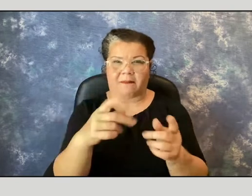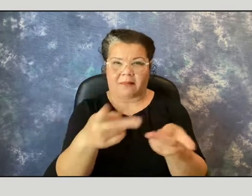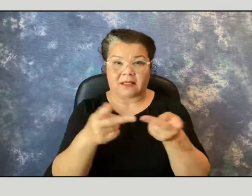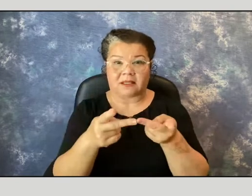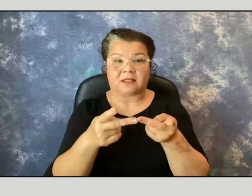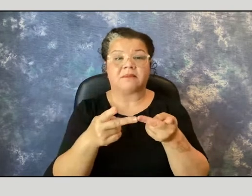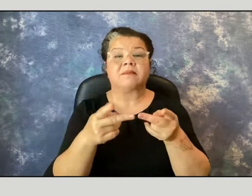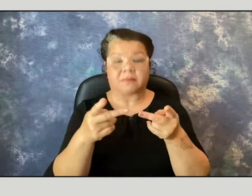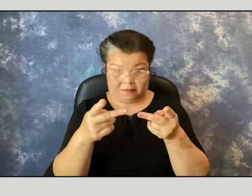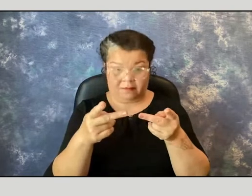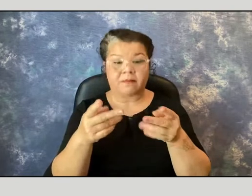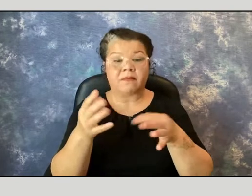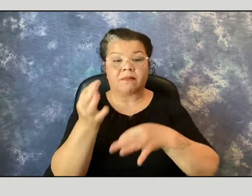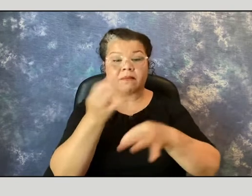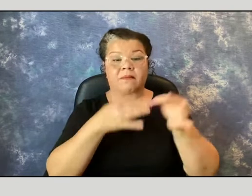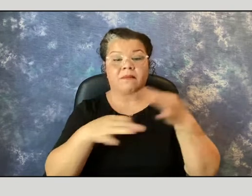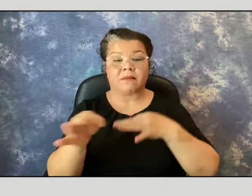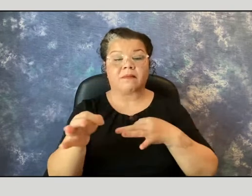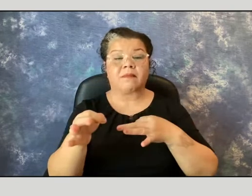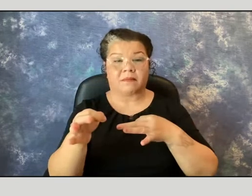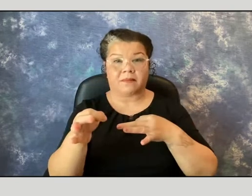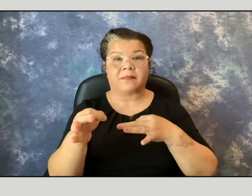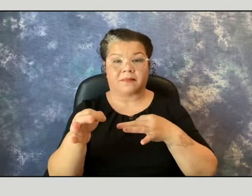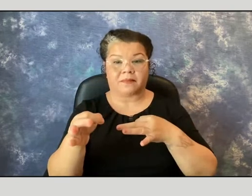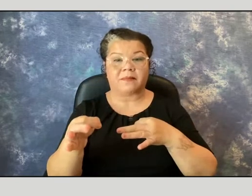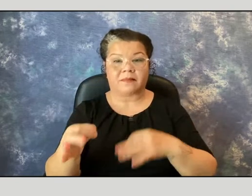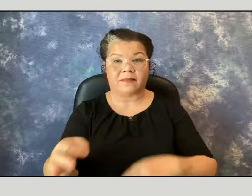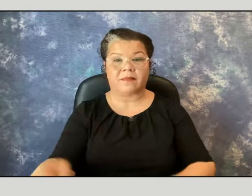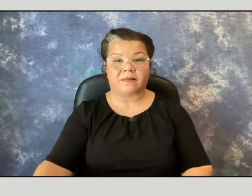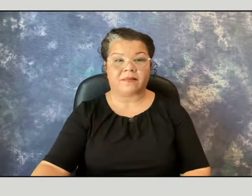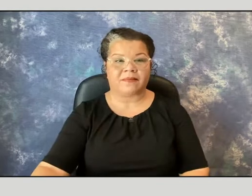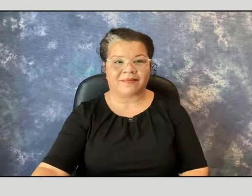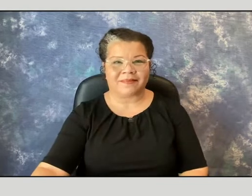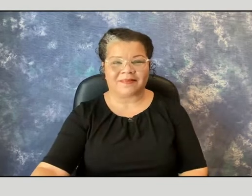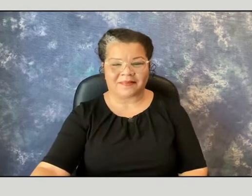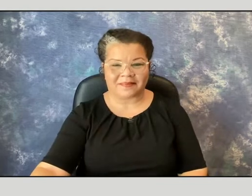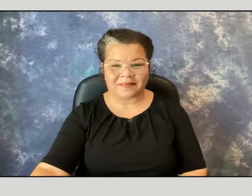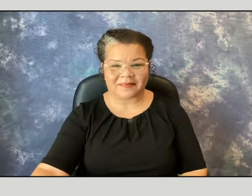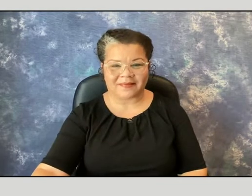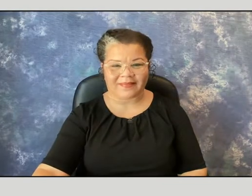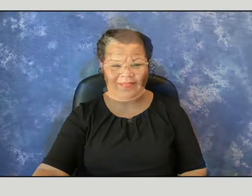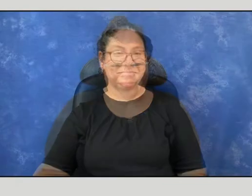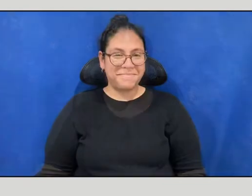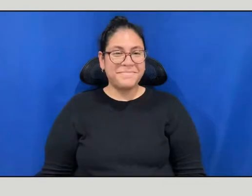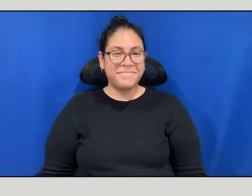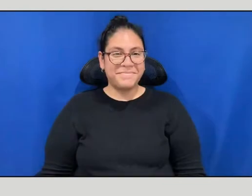I feel like Yarimar and I are now playing Jeopardy. Is there a buzzer that we can hit really quickly?